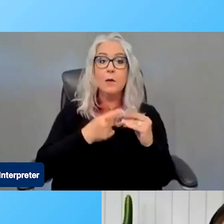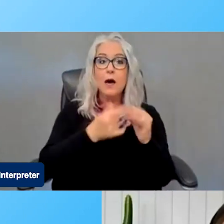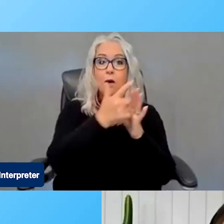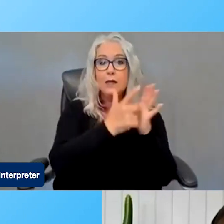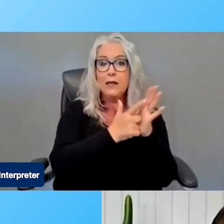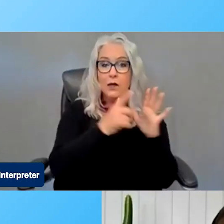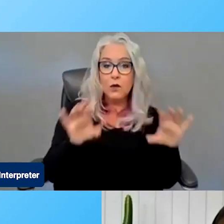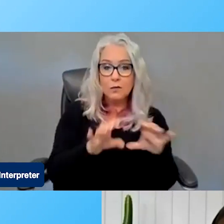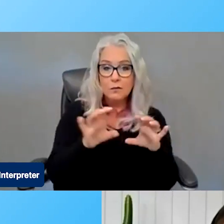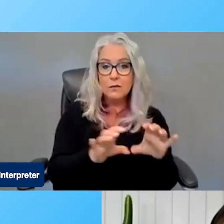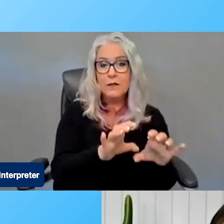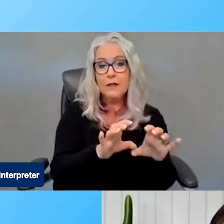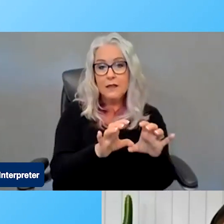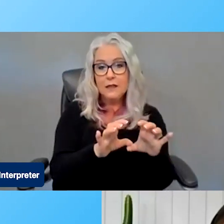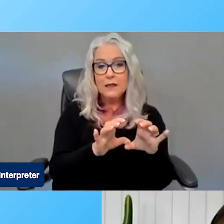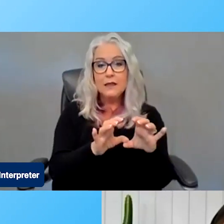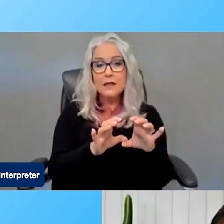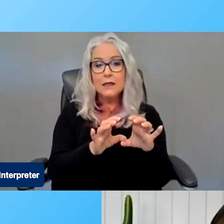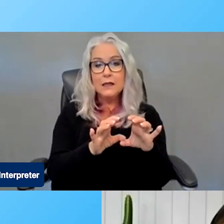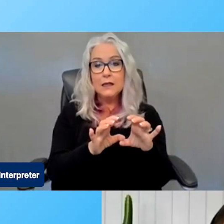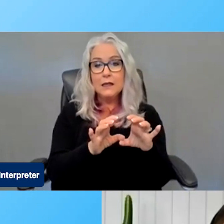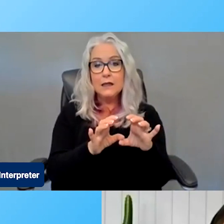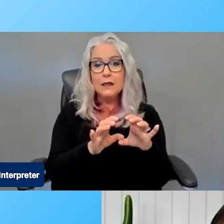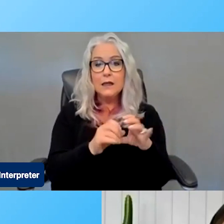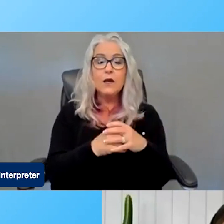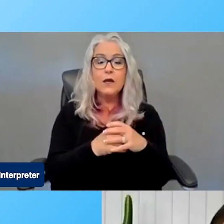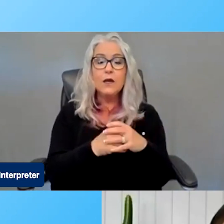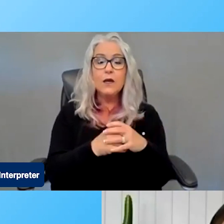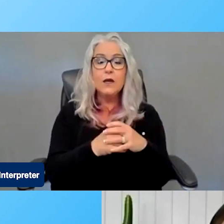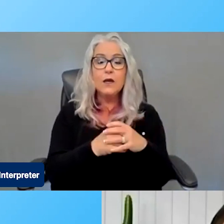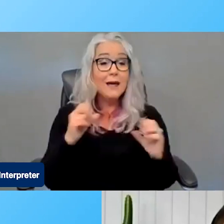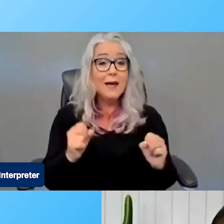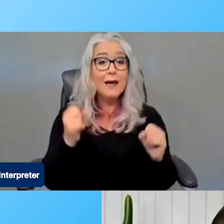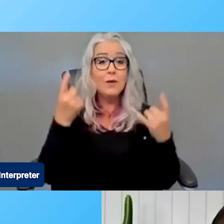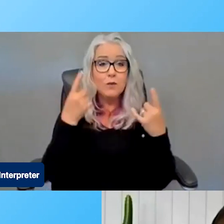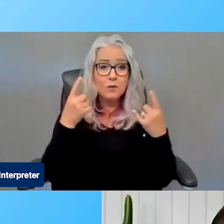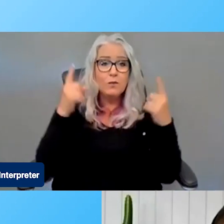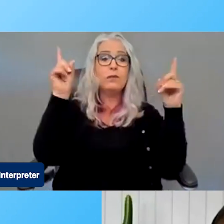activities in terms of what we can accomplish and really what